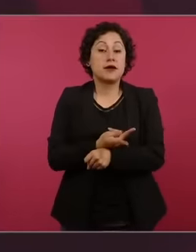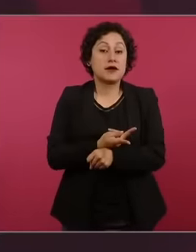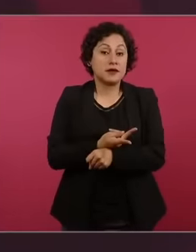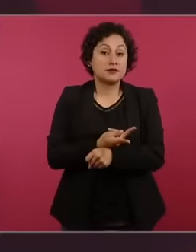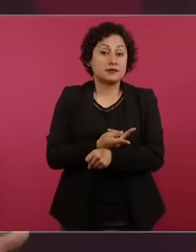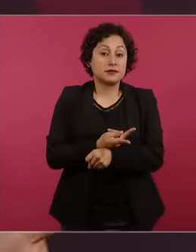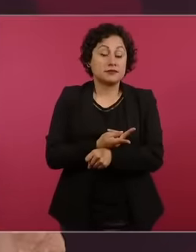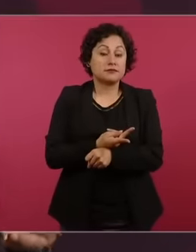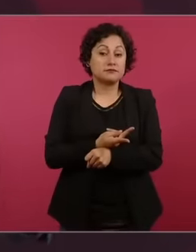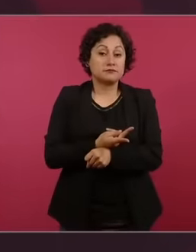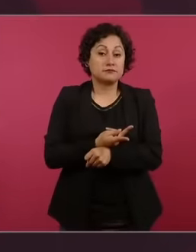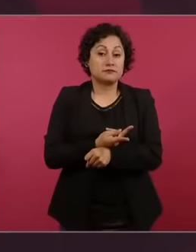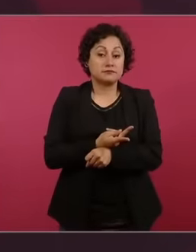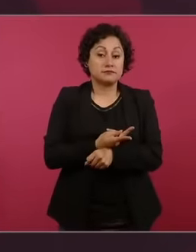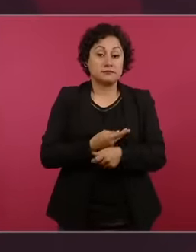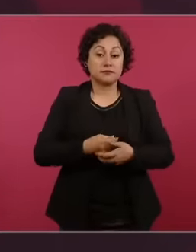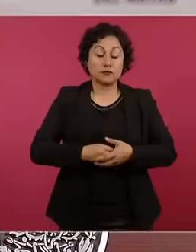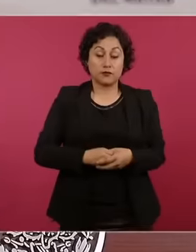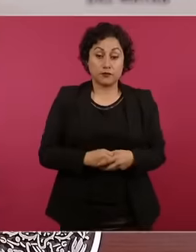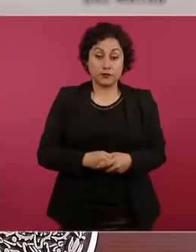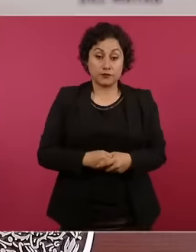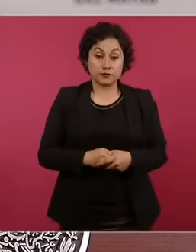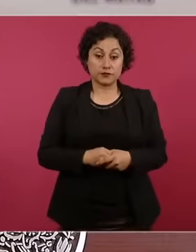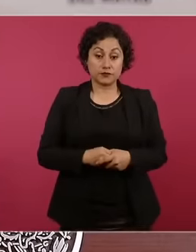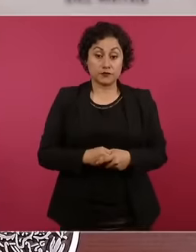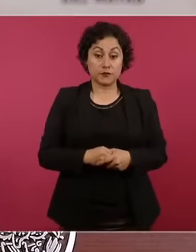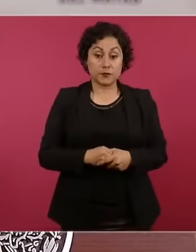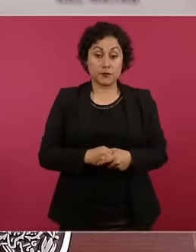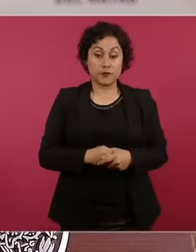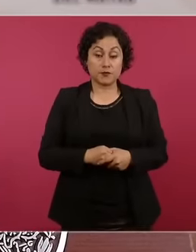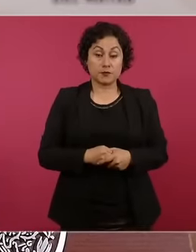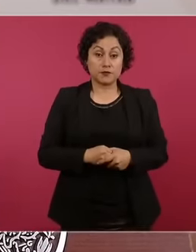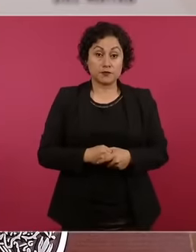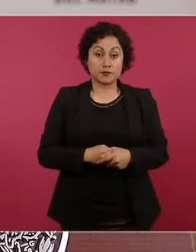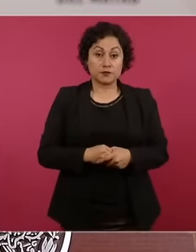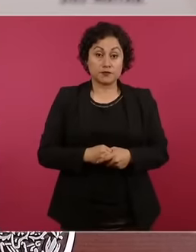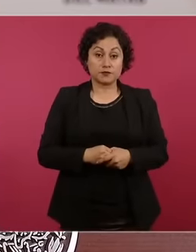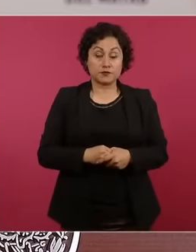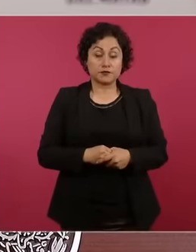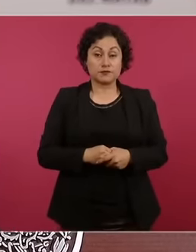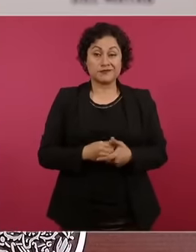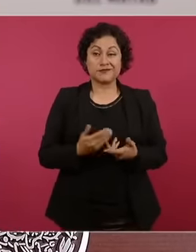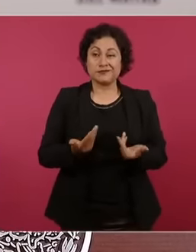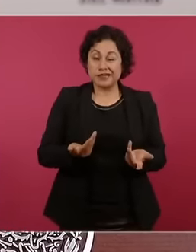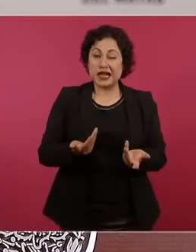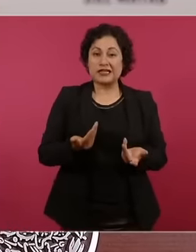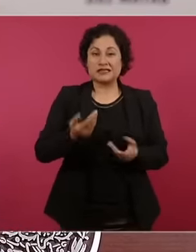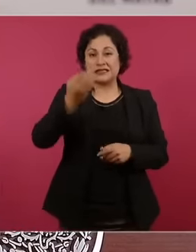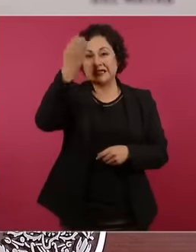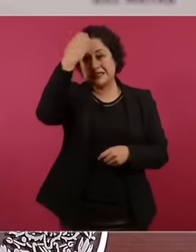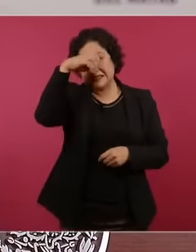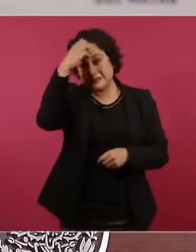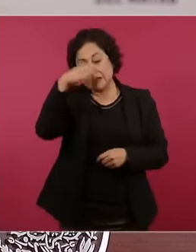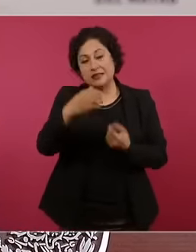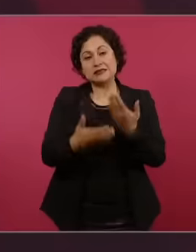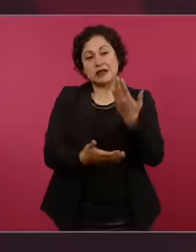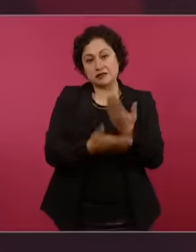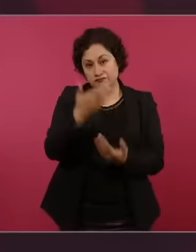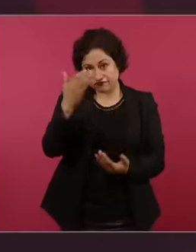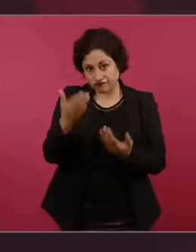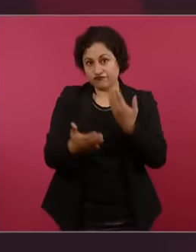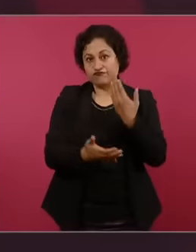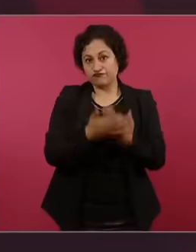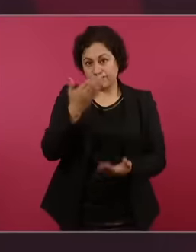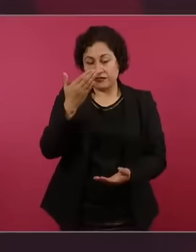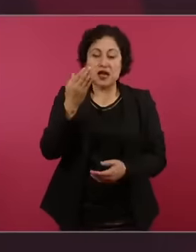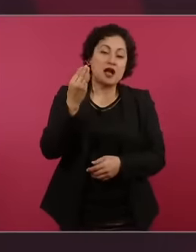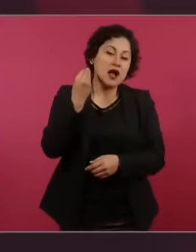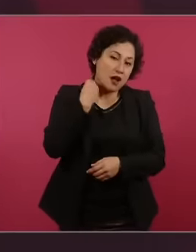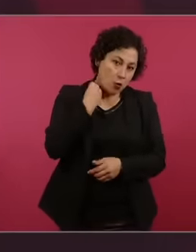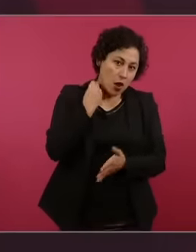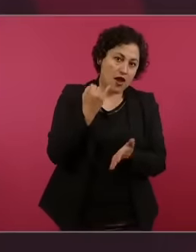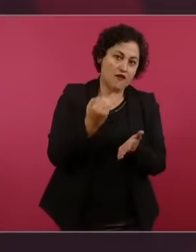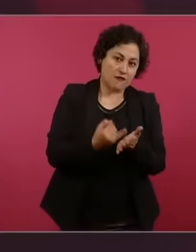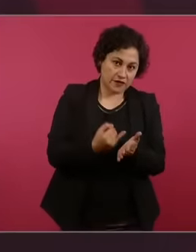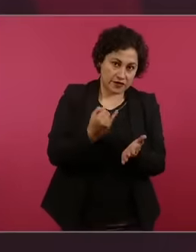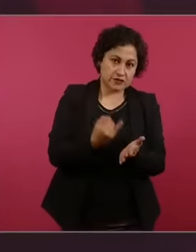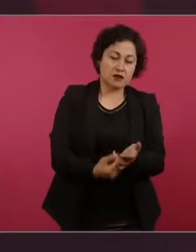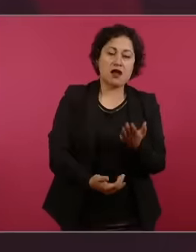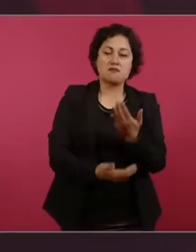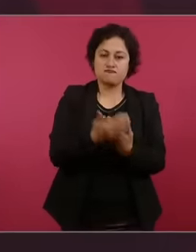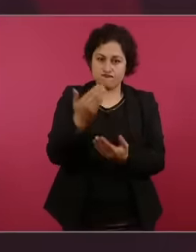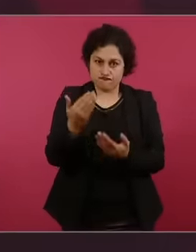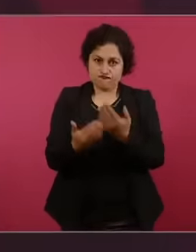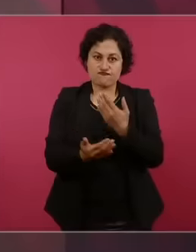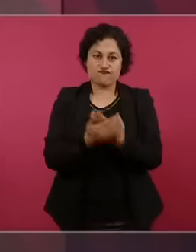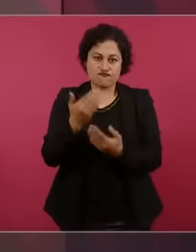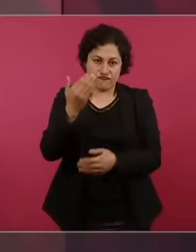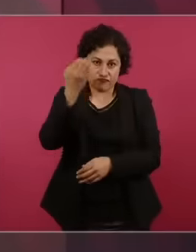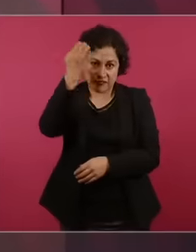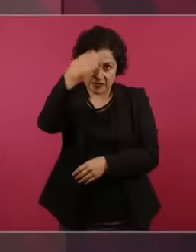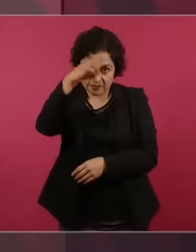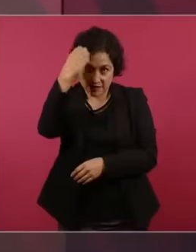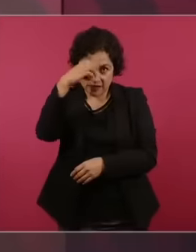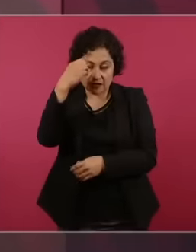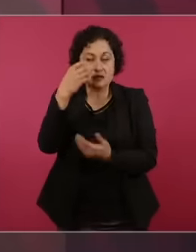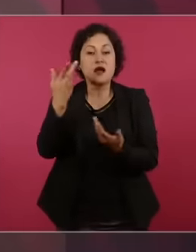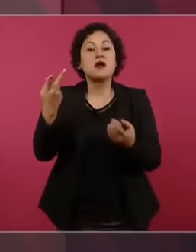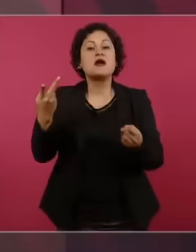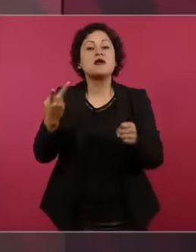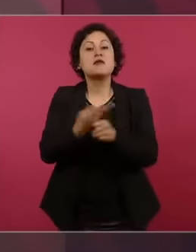the lawyers and prosecutors are very inexperienced and they deceive their clients in the case of Walmart,